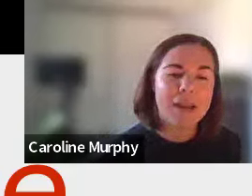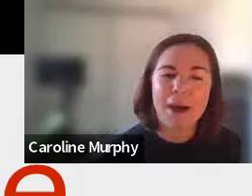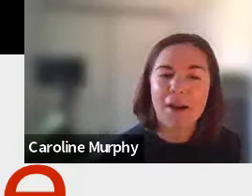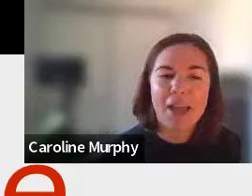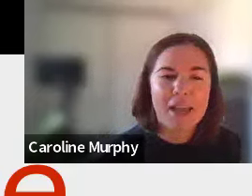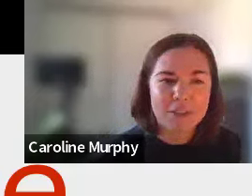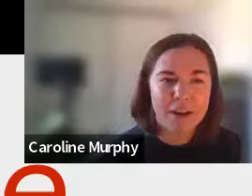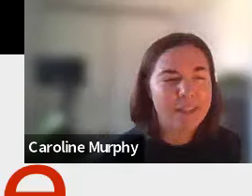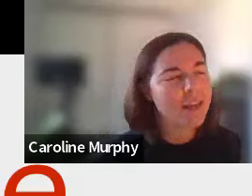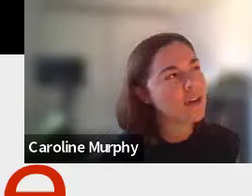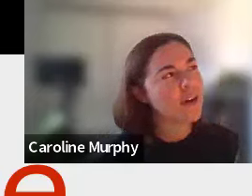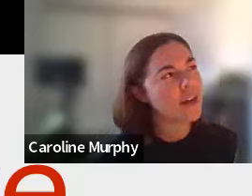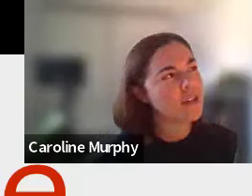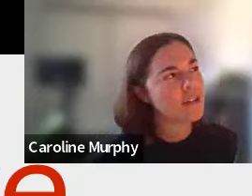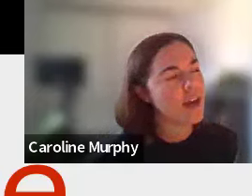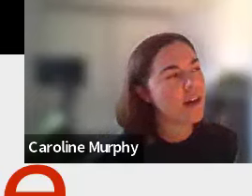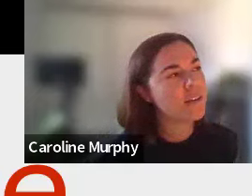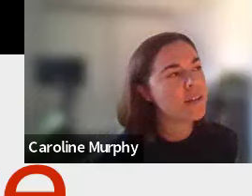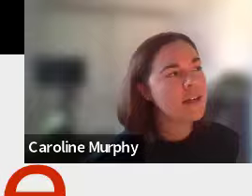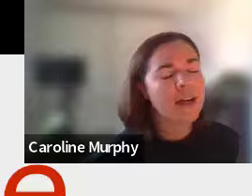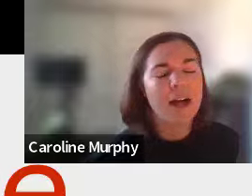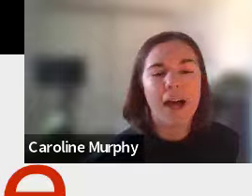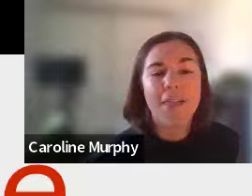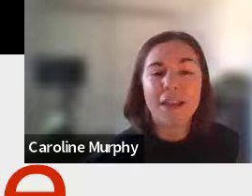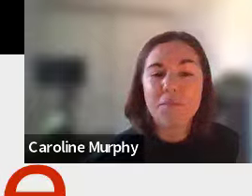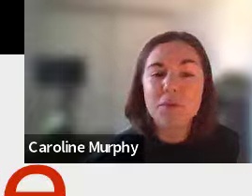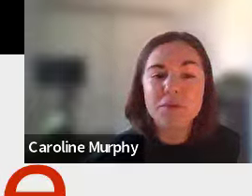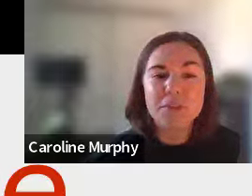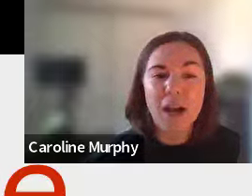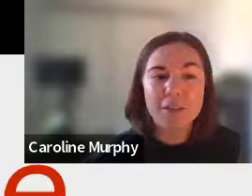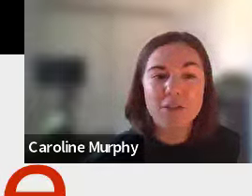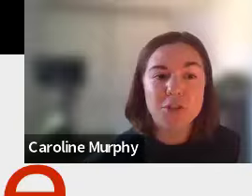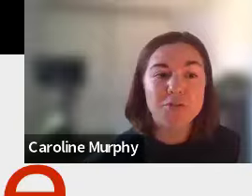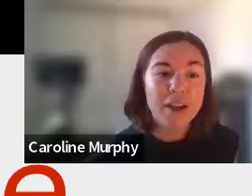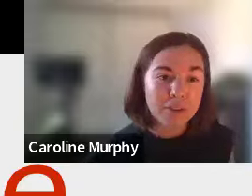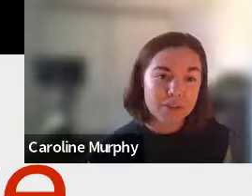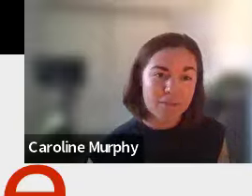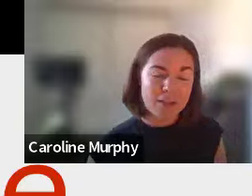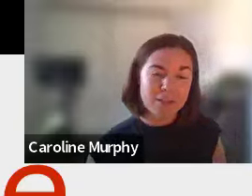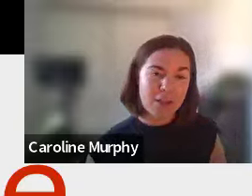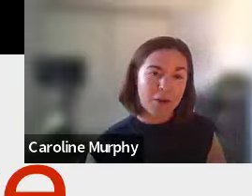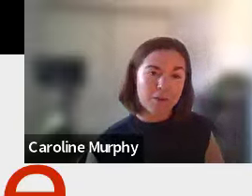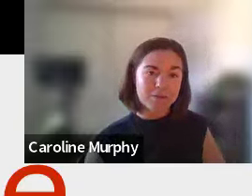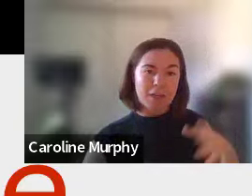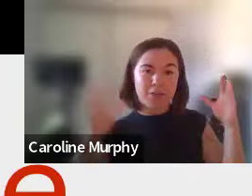again about 8 or 9 years there. I moved on to federal service so